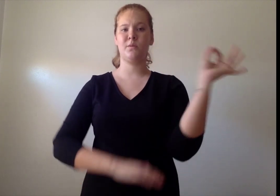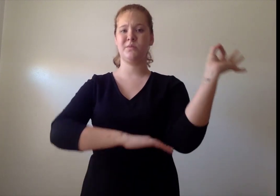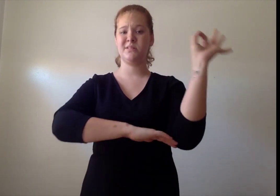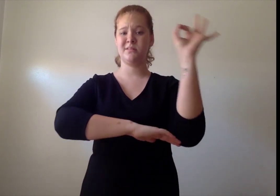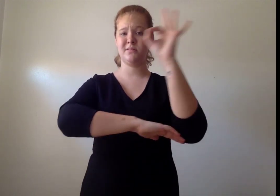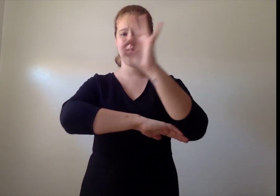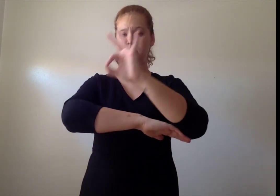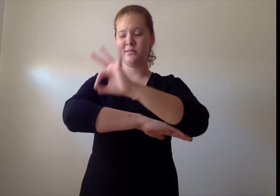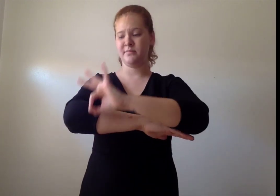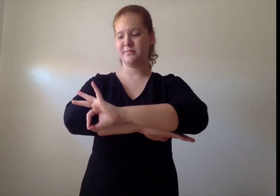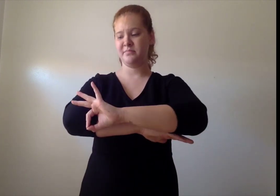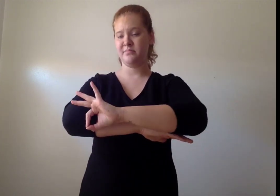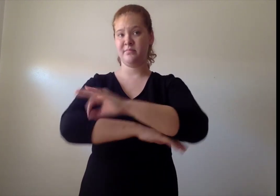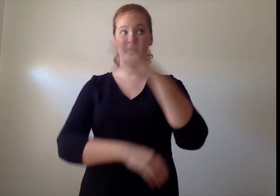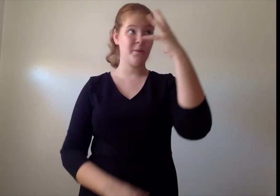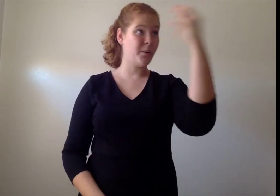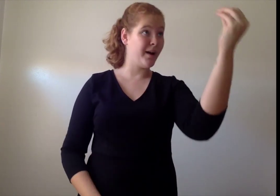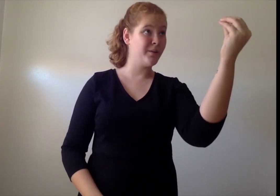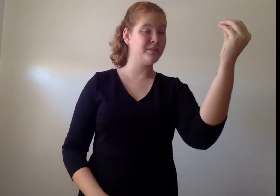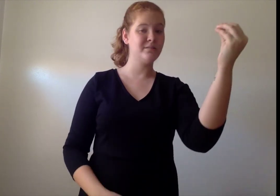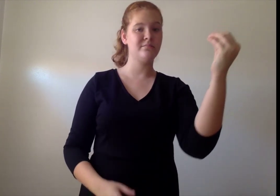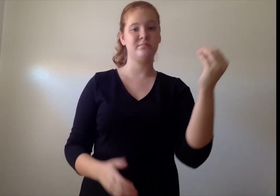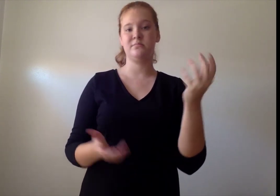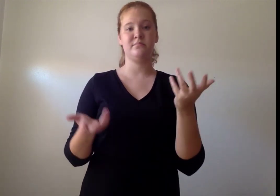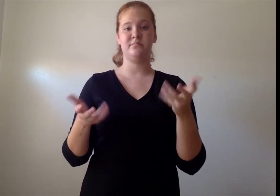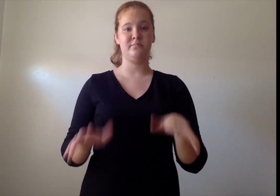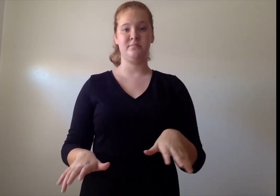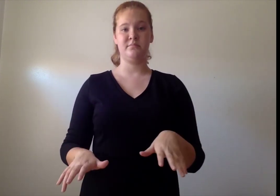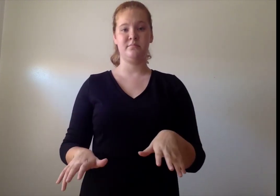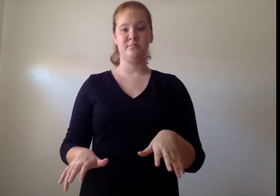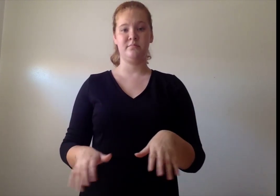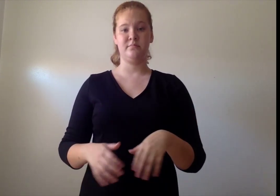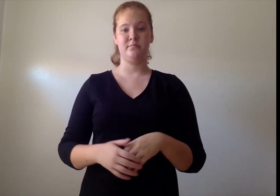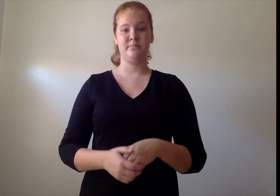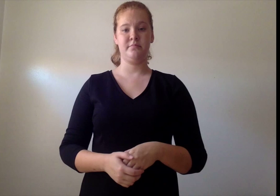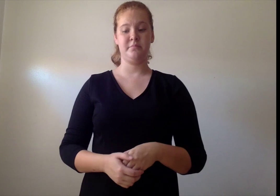Brooke Cordova: Now I am afraid to go on walks in the evening